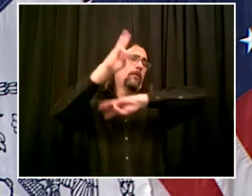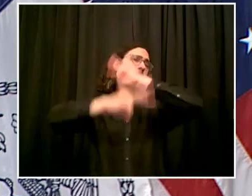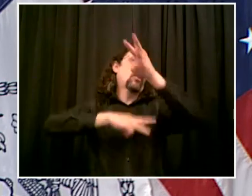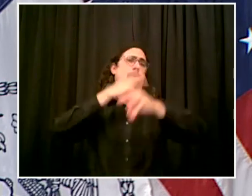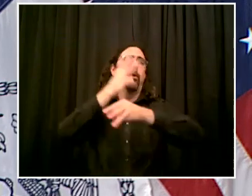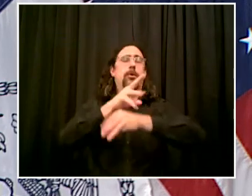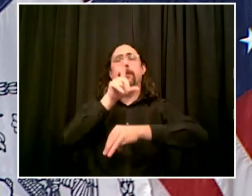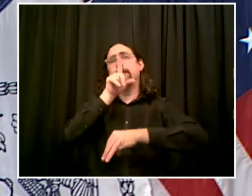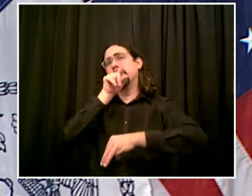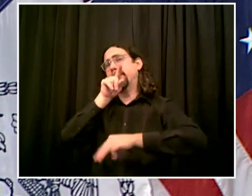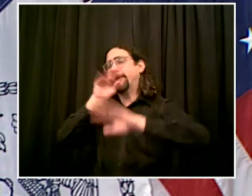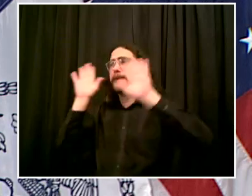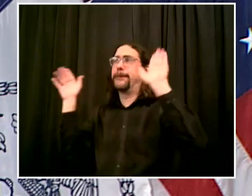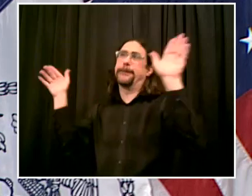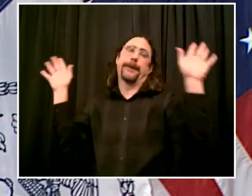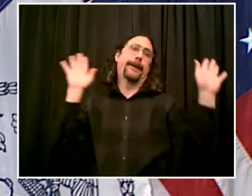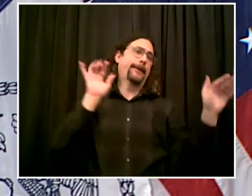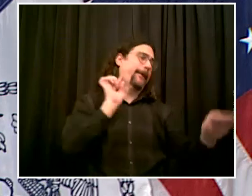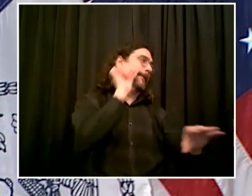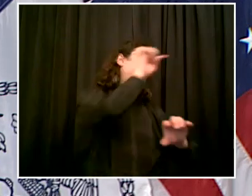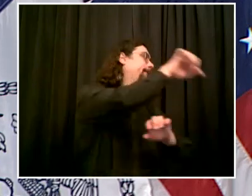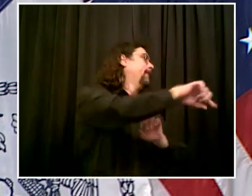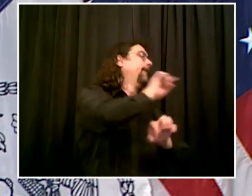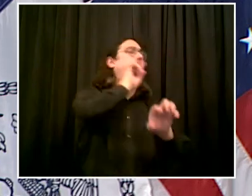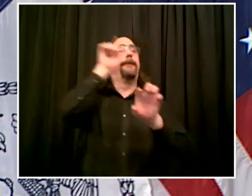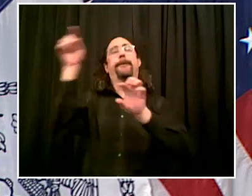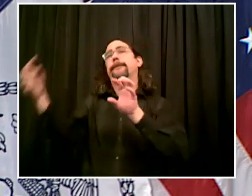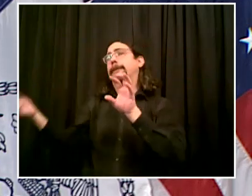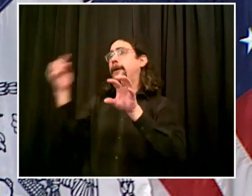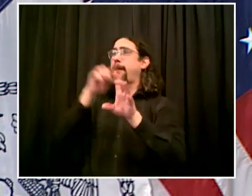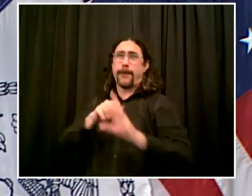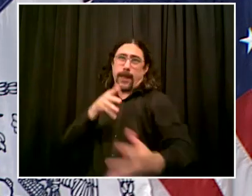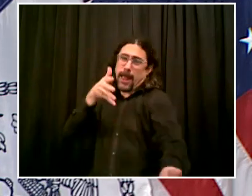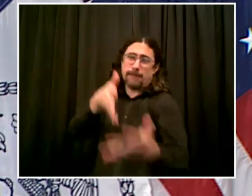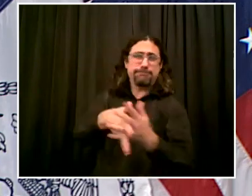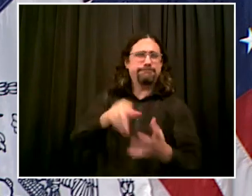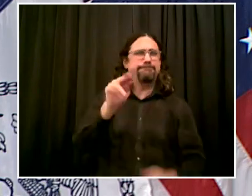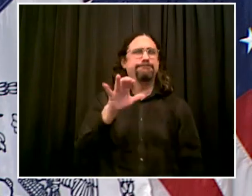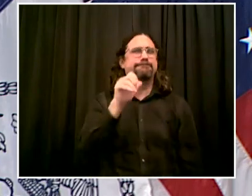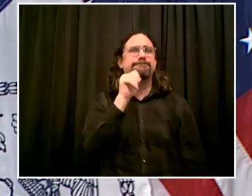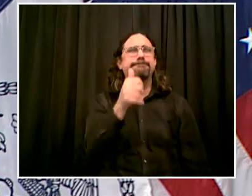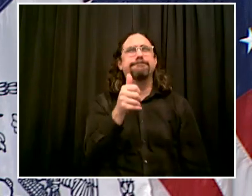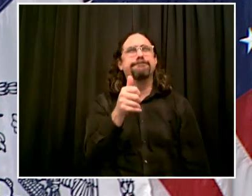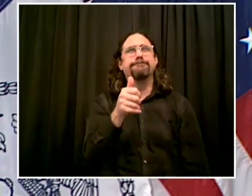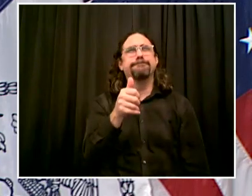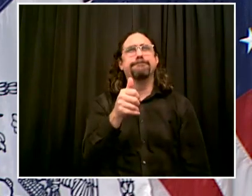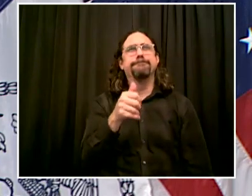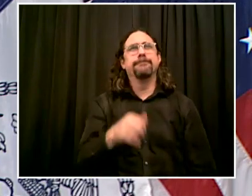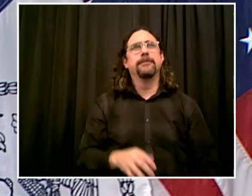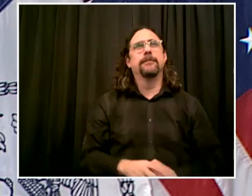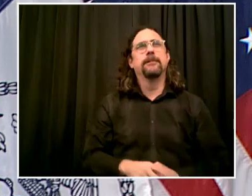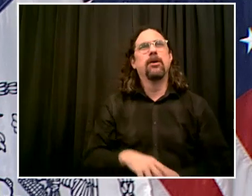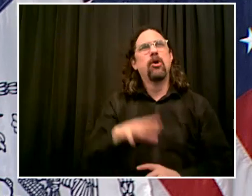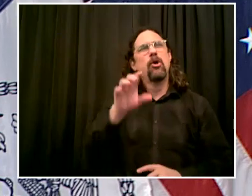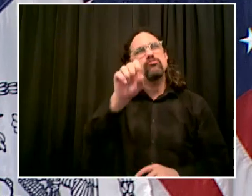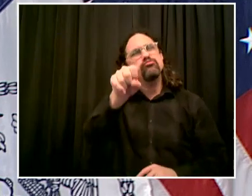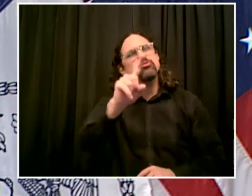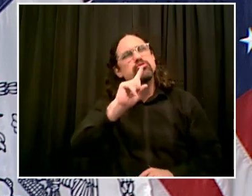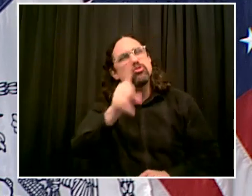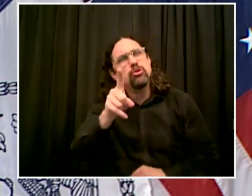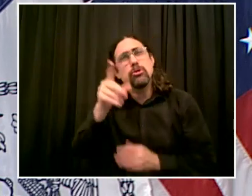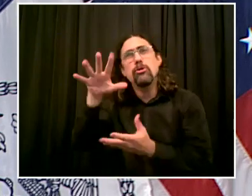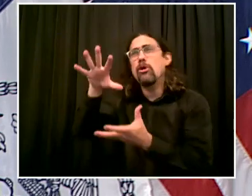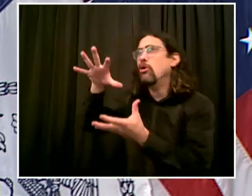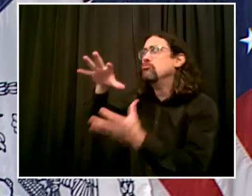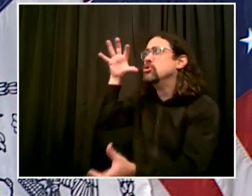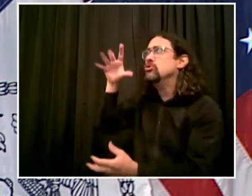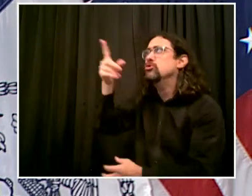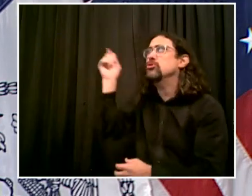THEY WILL CE,OM THEY WILL GO.